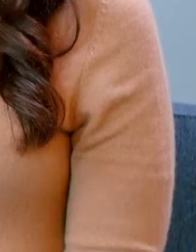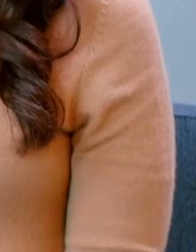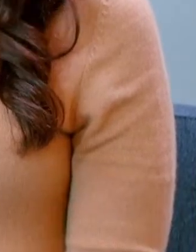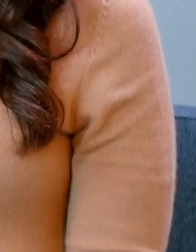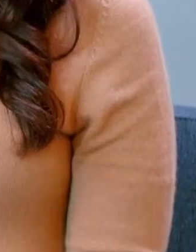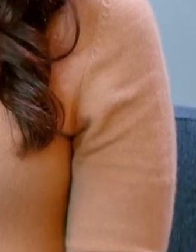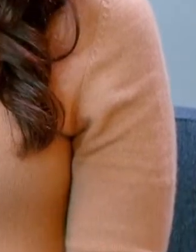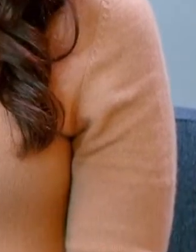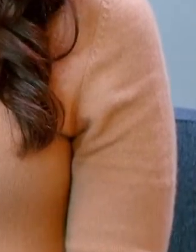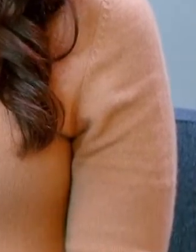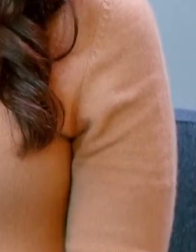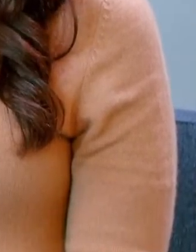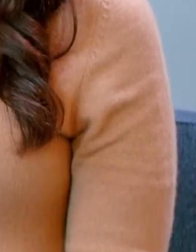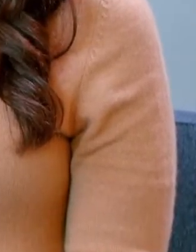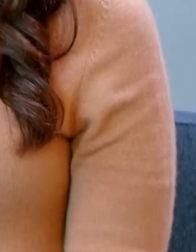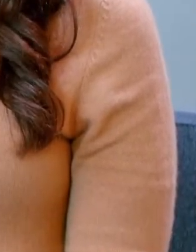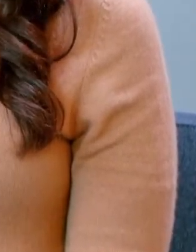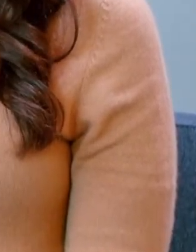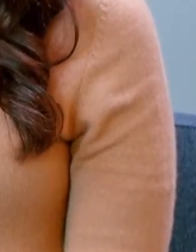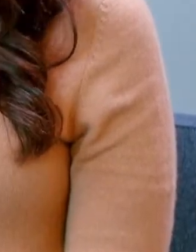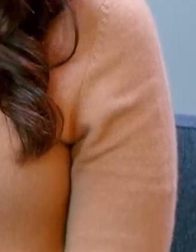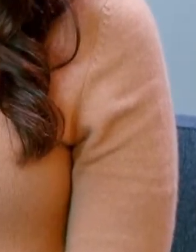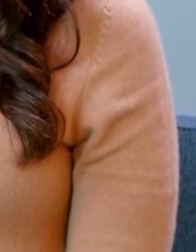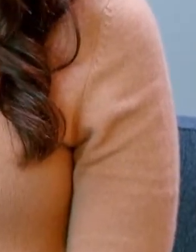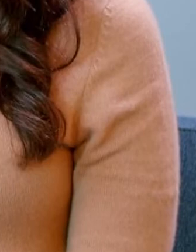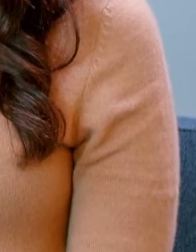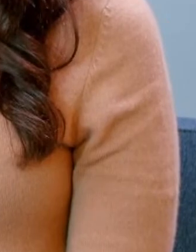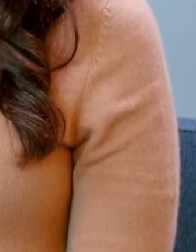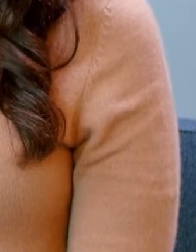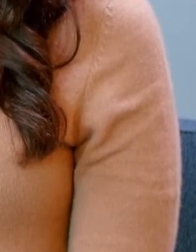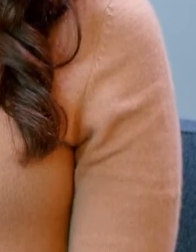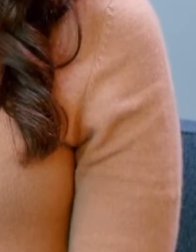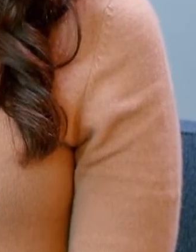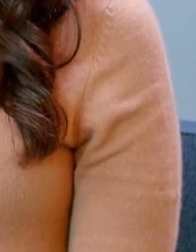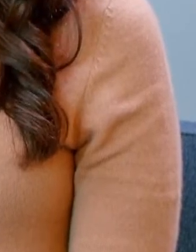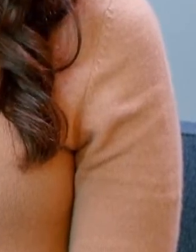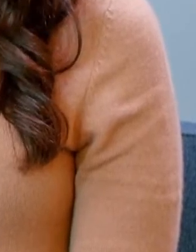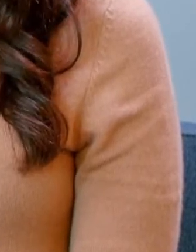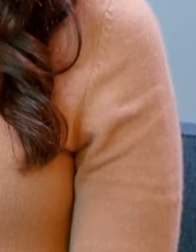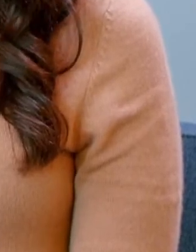to do when a loved one experiencing thoughts of suicide or is experiencing mental health